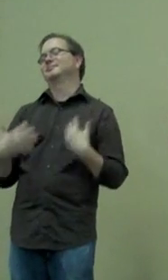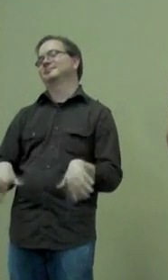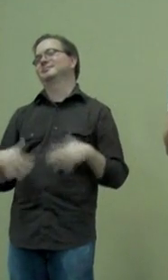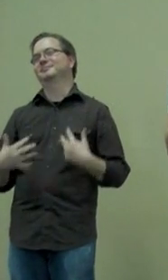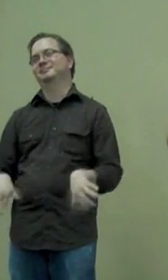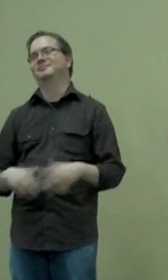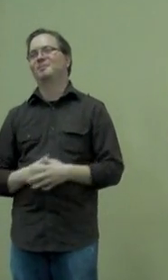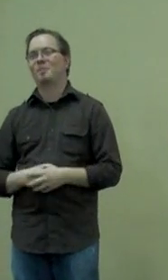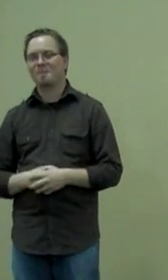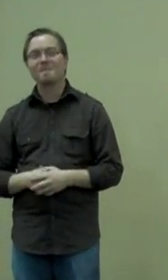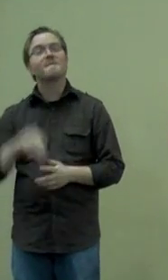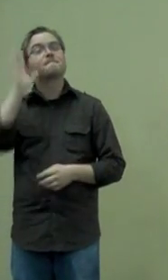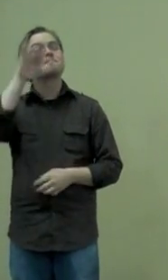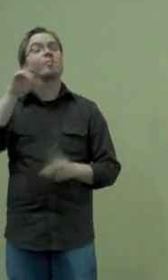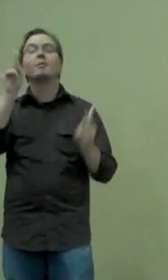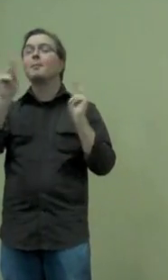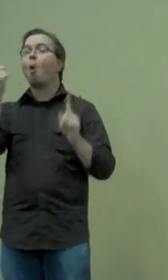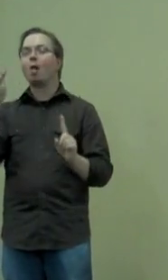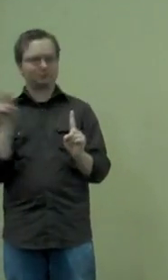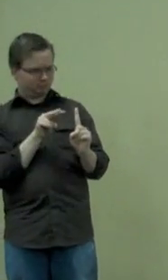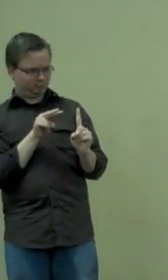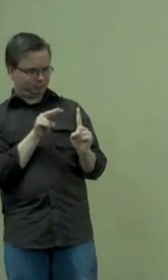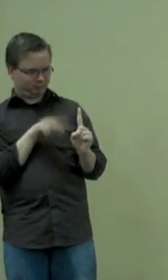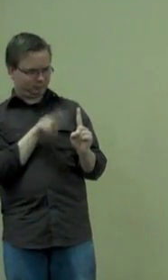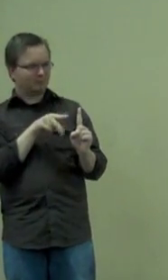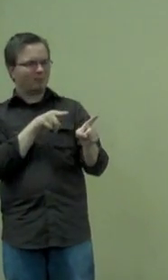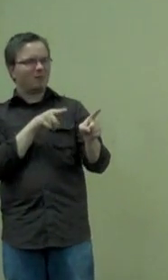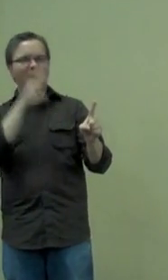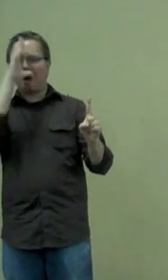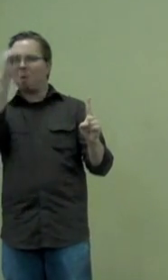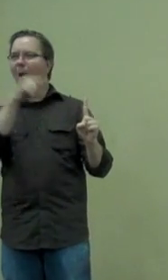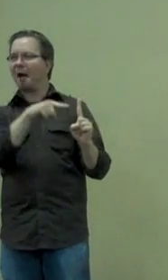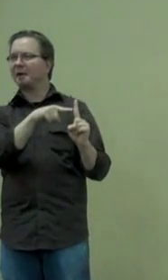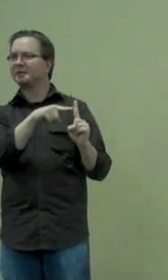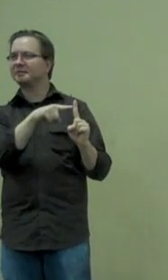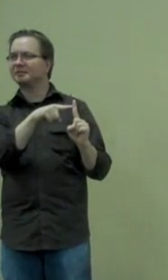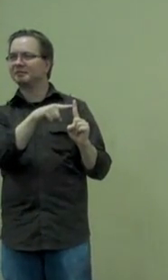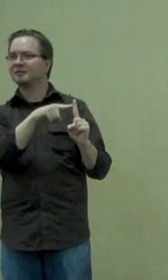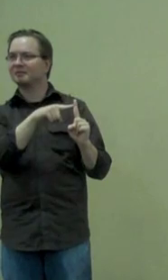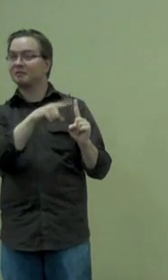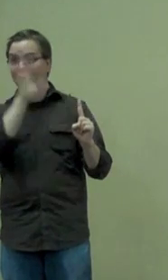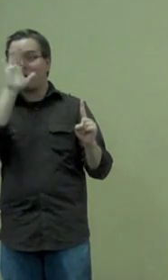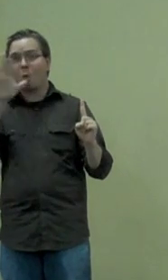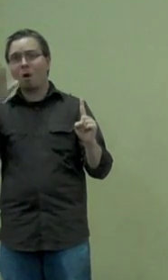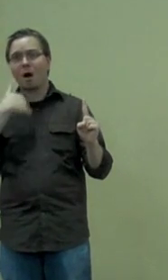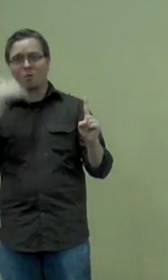I get mistaken for a teenage boy all the time, OK? I know. All the time.